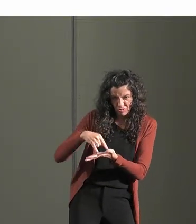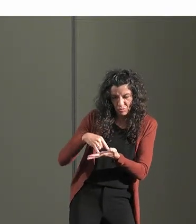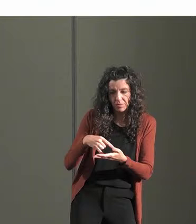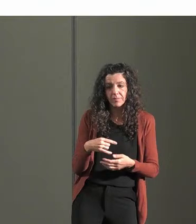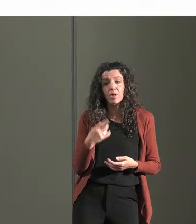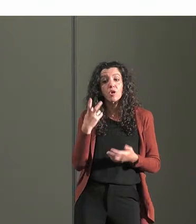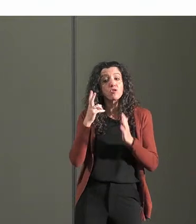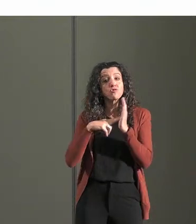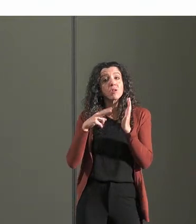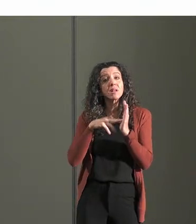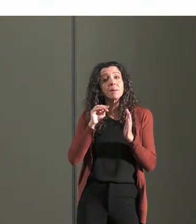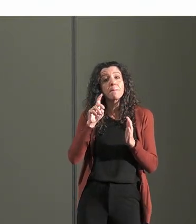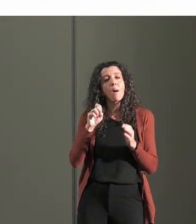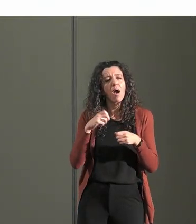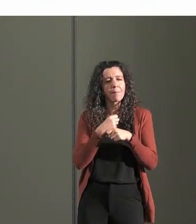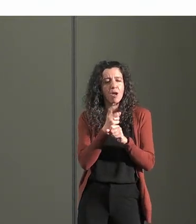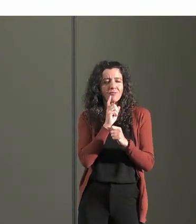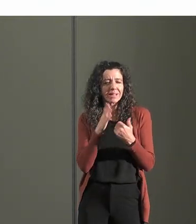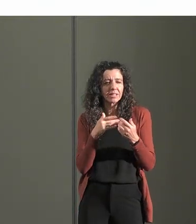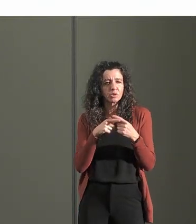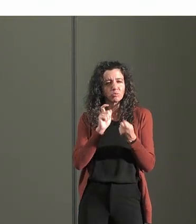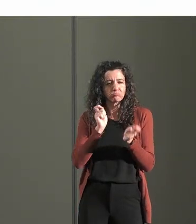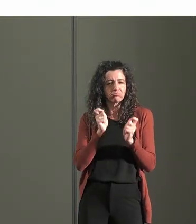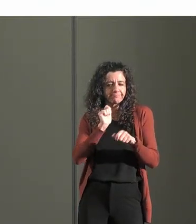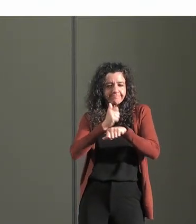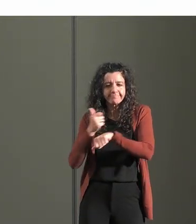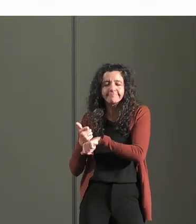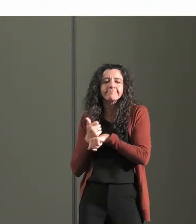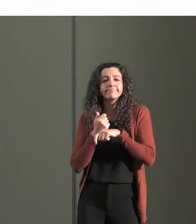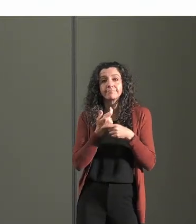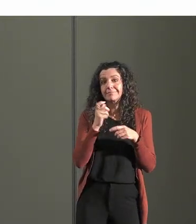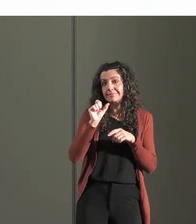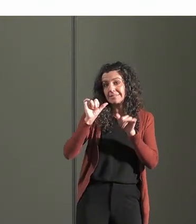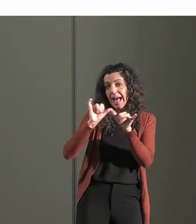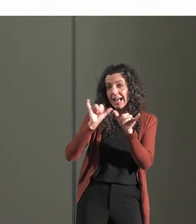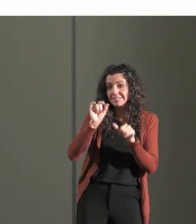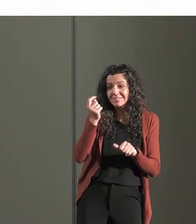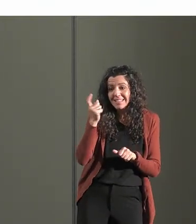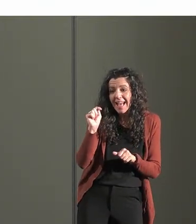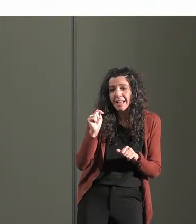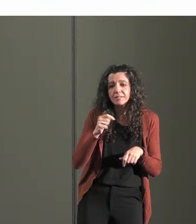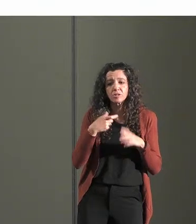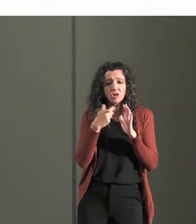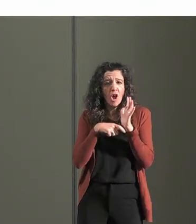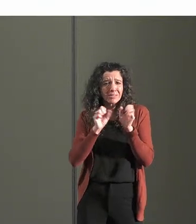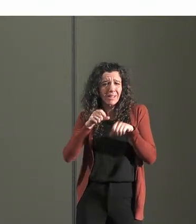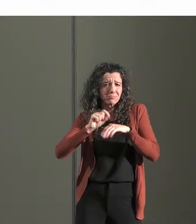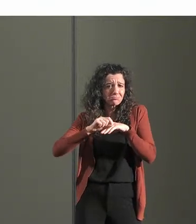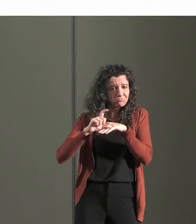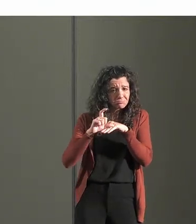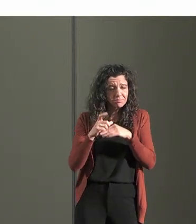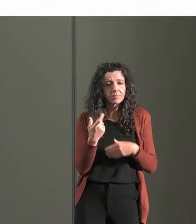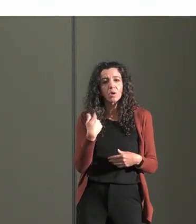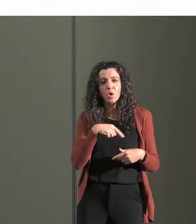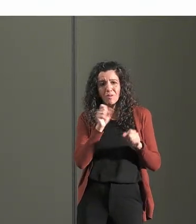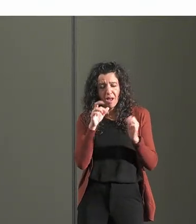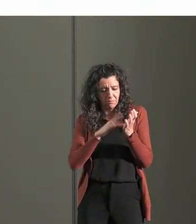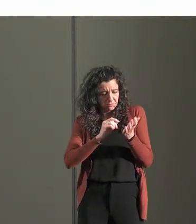accessible on Android. It makes it easy to cut customize